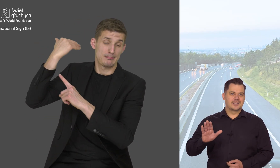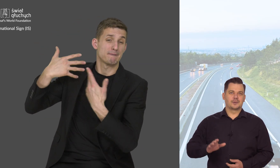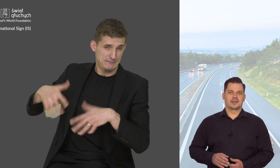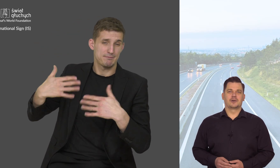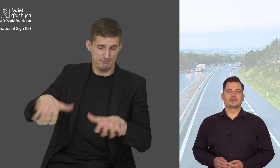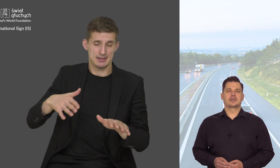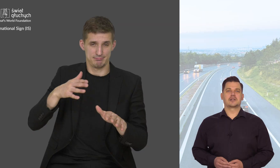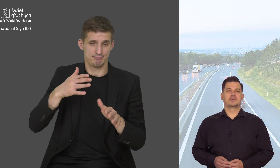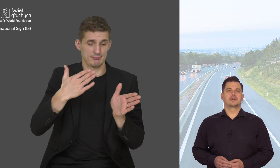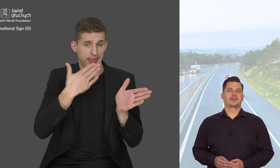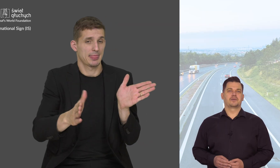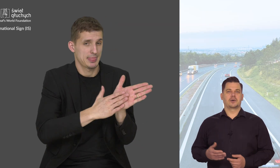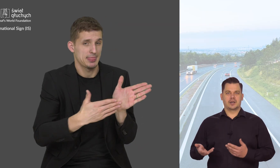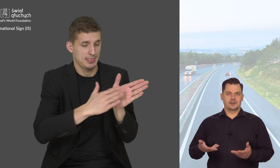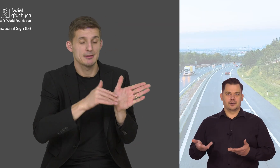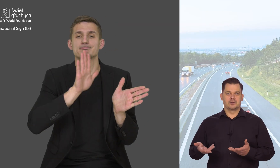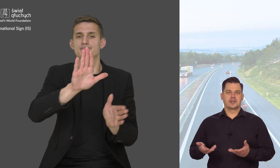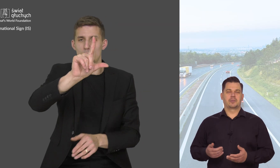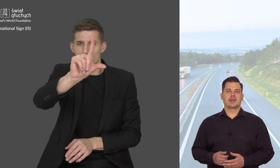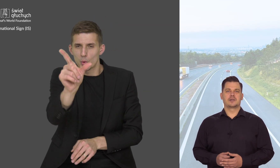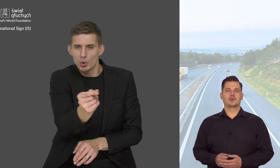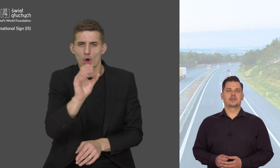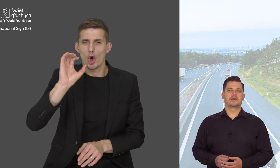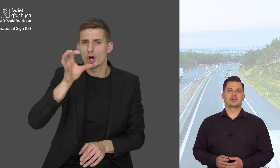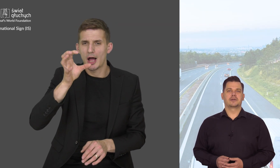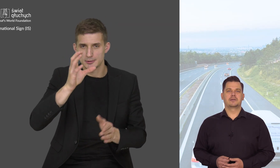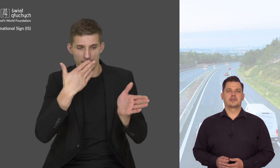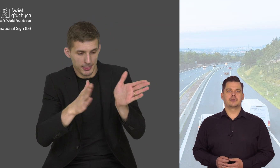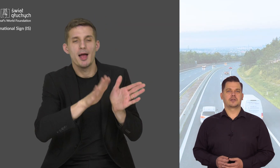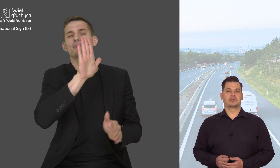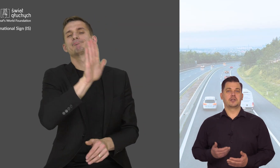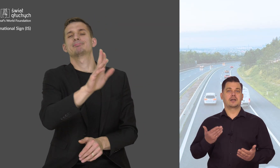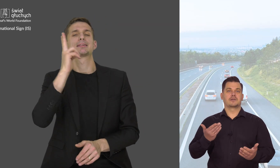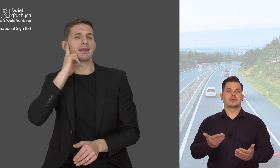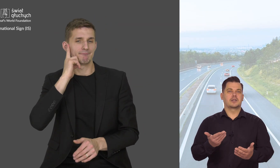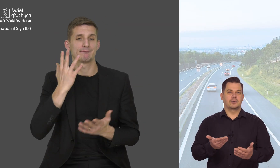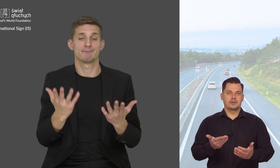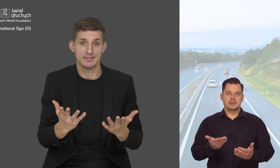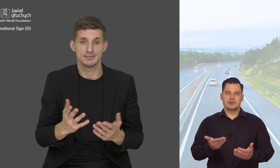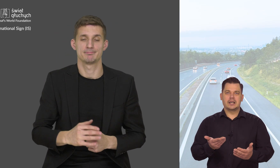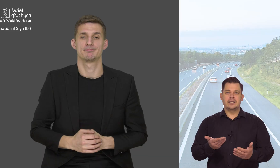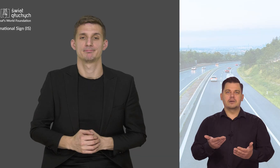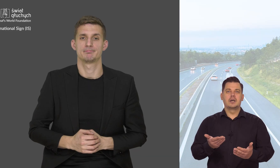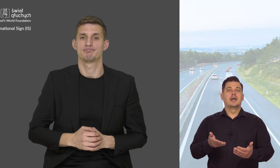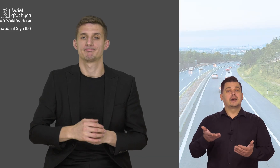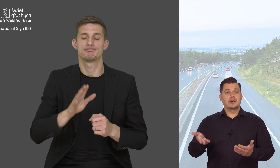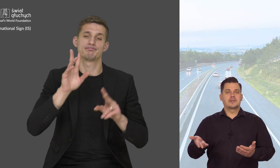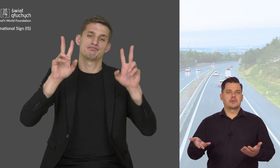so emergency vehicles would know the driver might not react to sirens. The result?